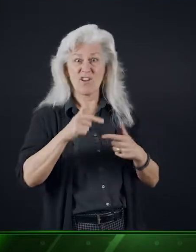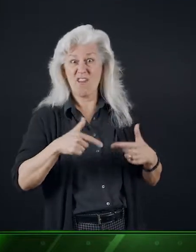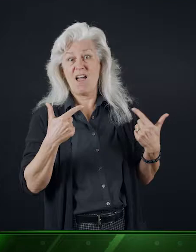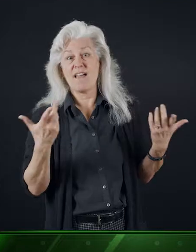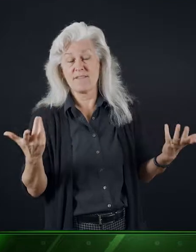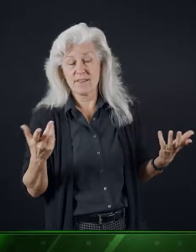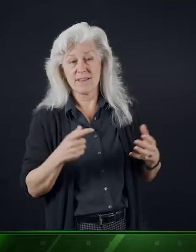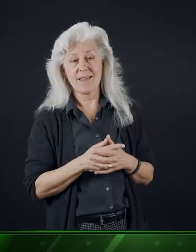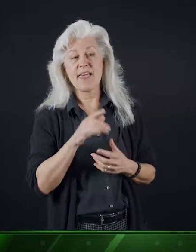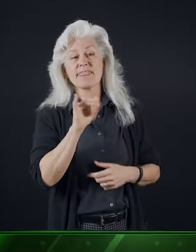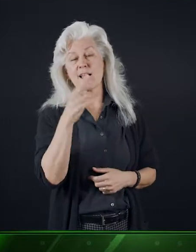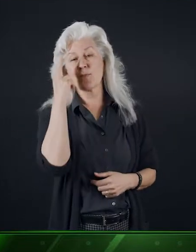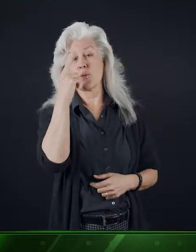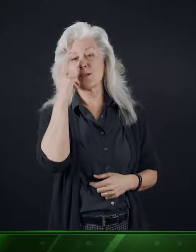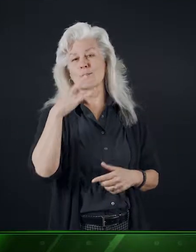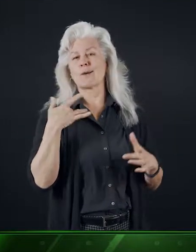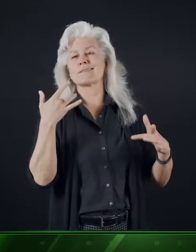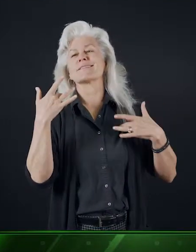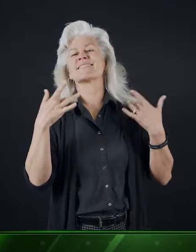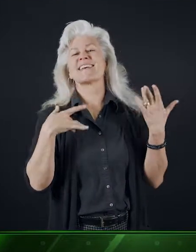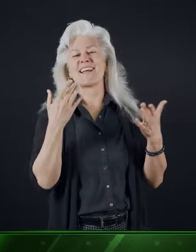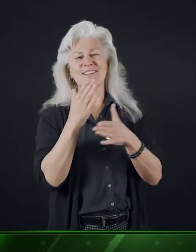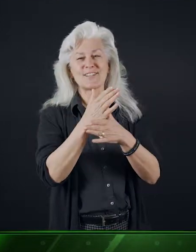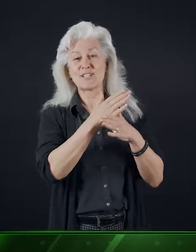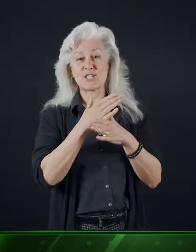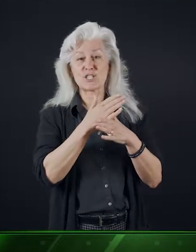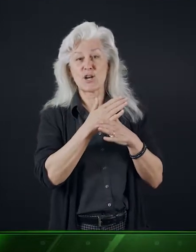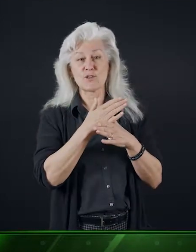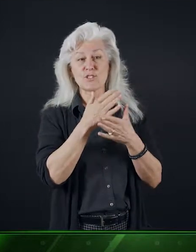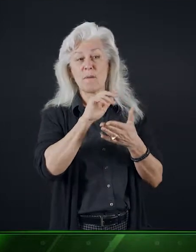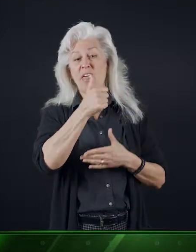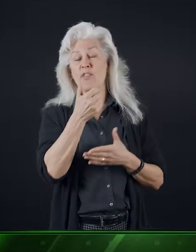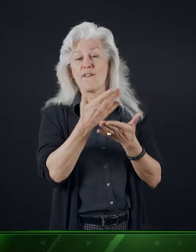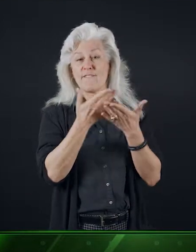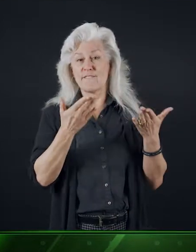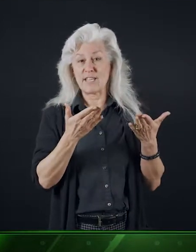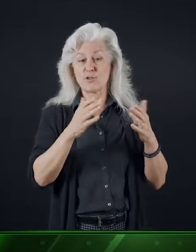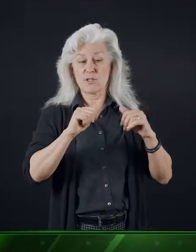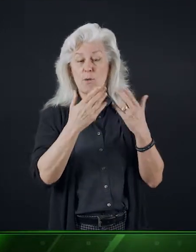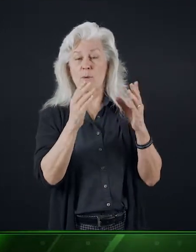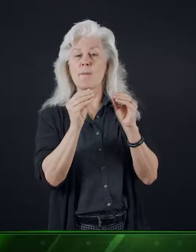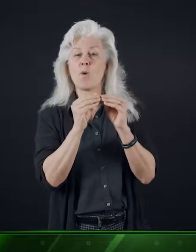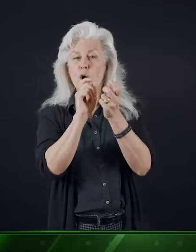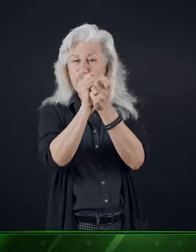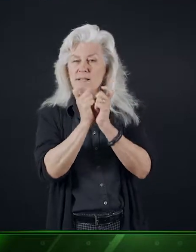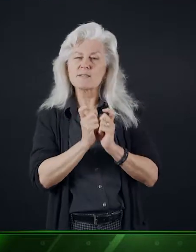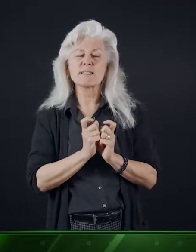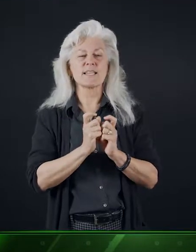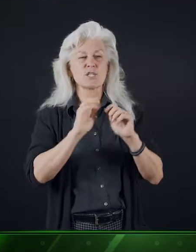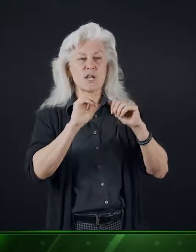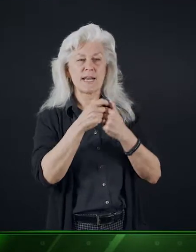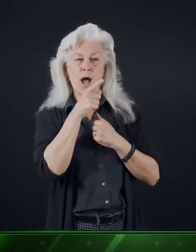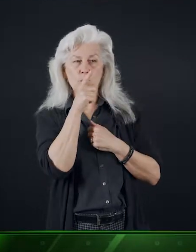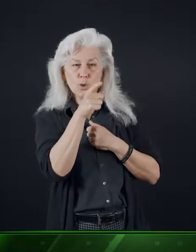That's why we're really excited to share some platform features that will provide even more customization on how you can play.